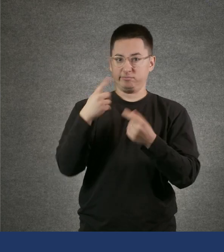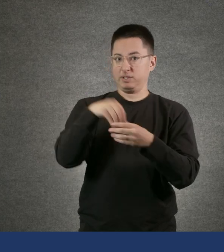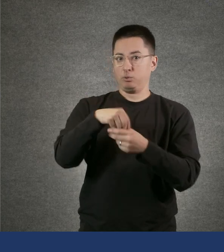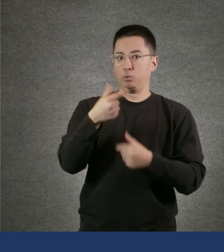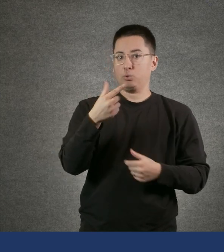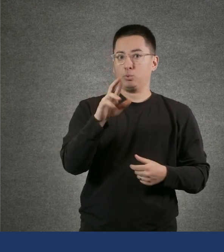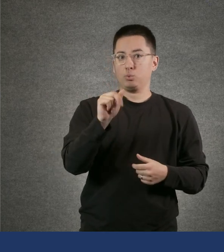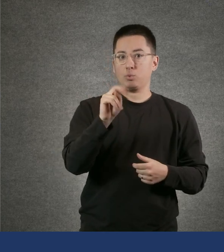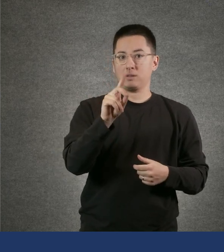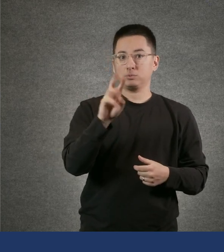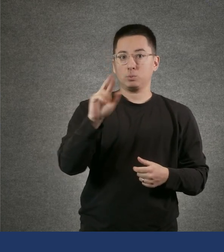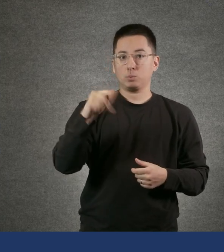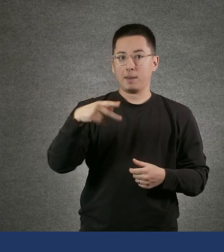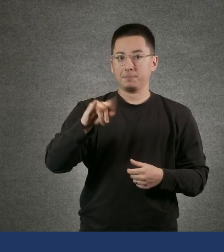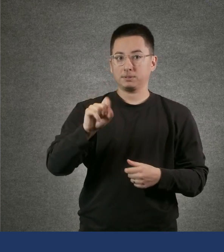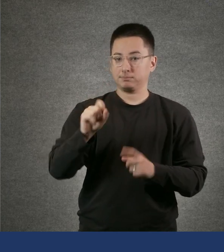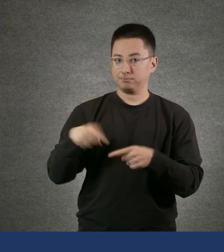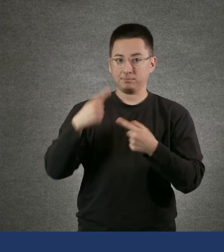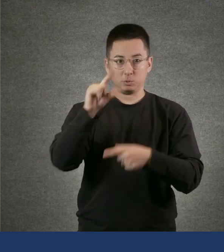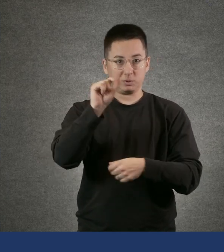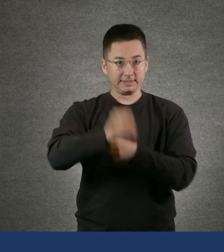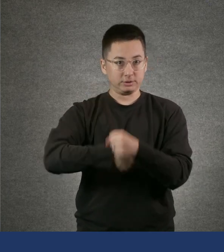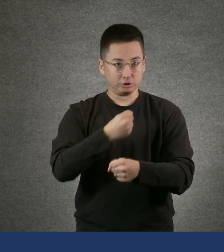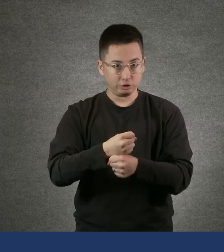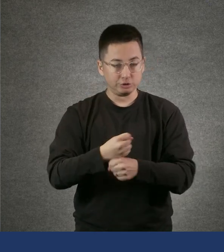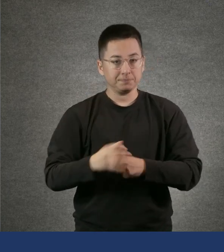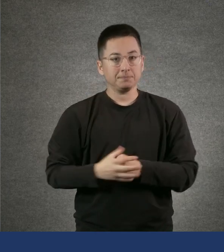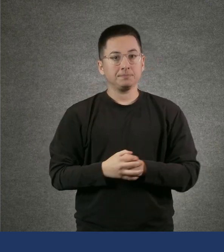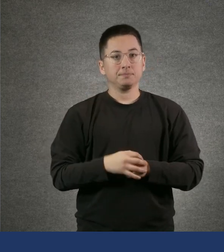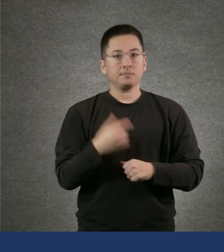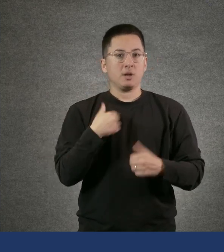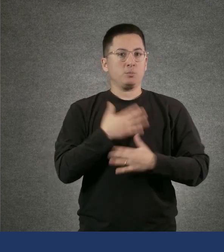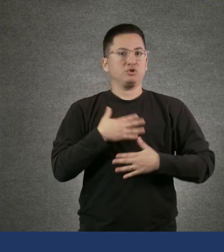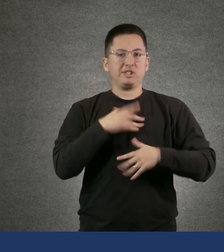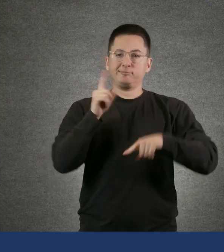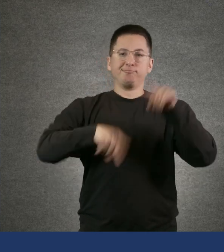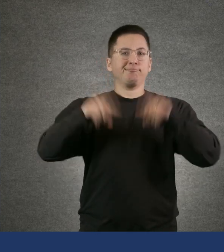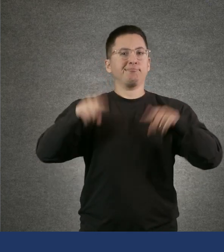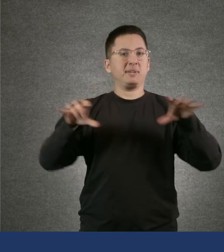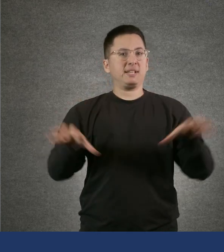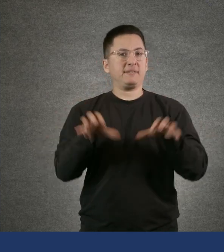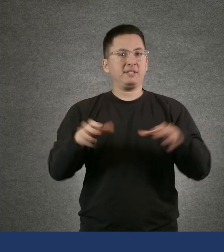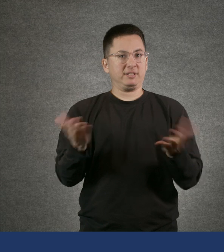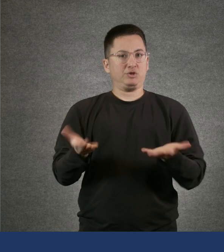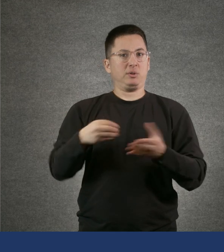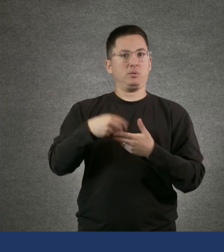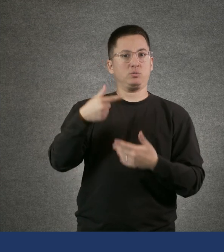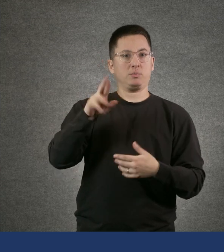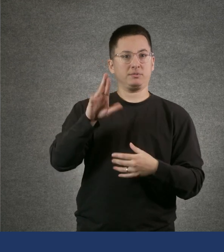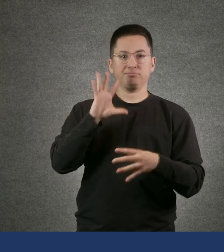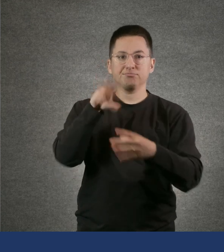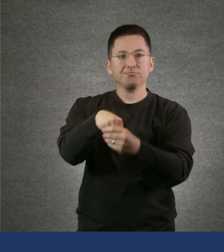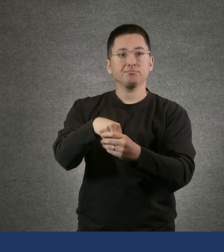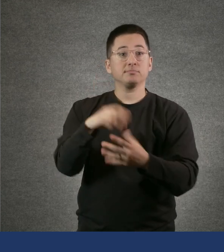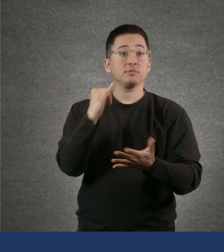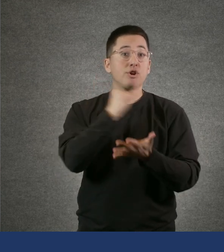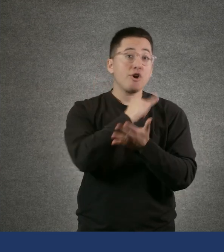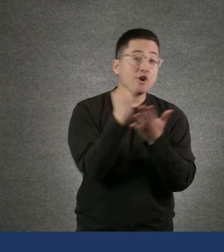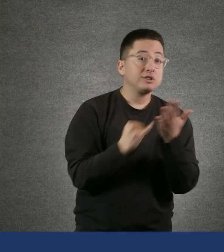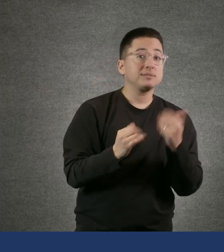I just appreciate the variety of activities here in Grand Rapids